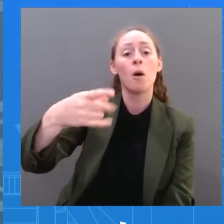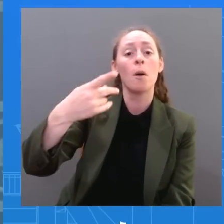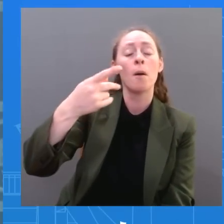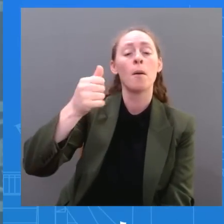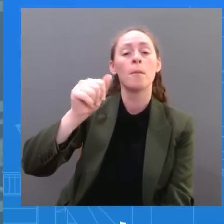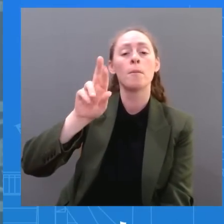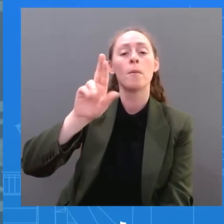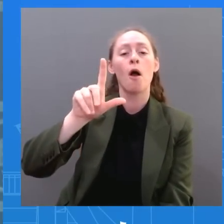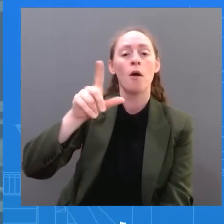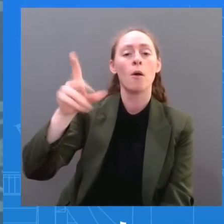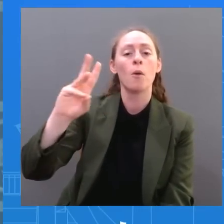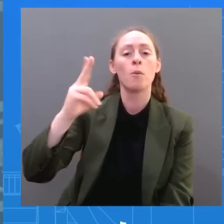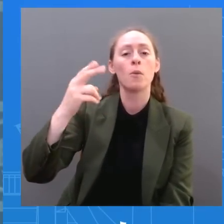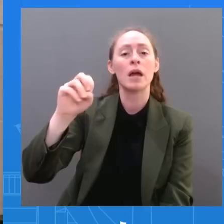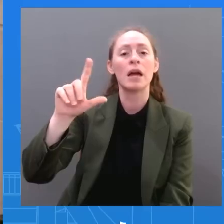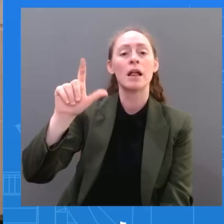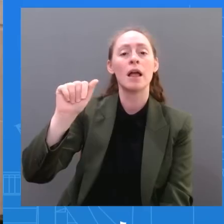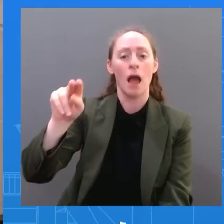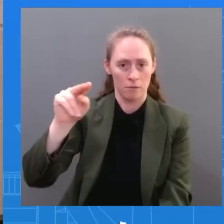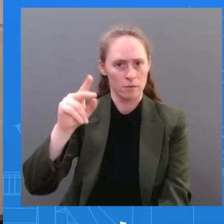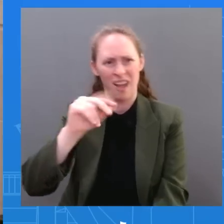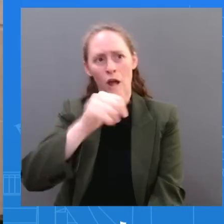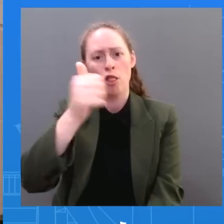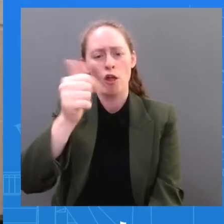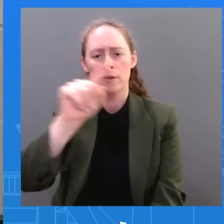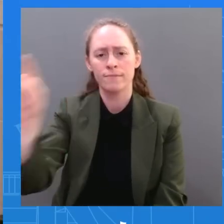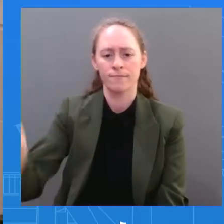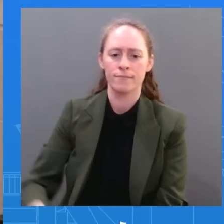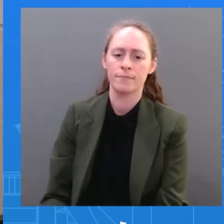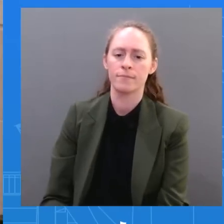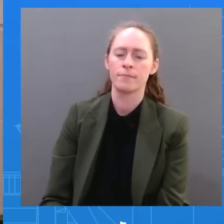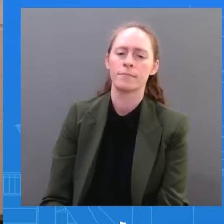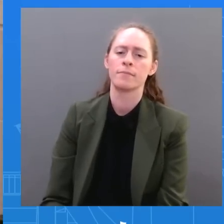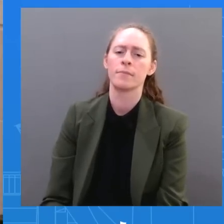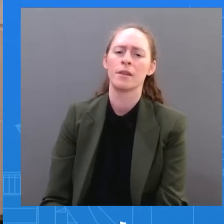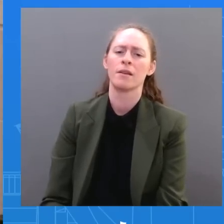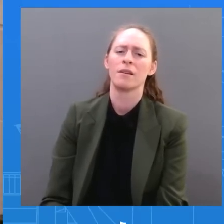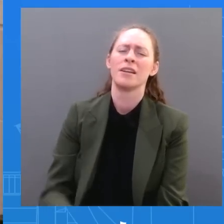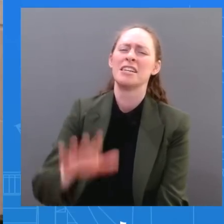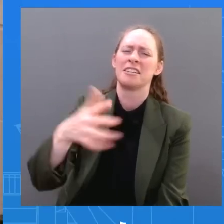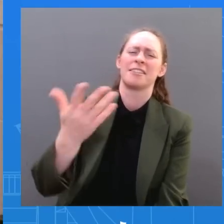go from blaming high gas prices on Putin to Big Oil to small-business owners now?